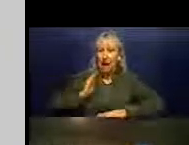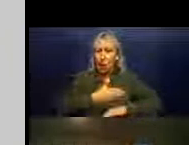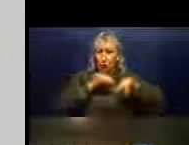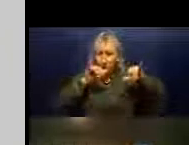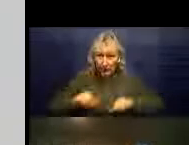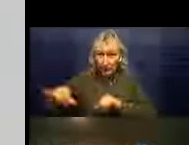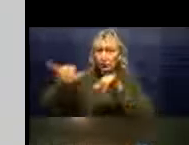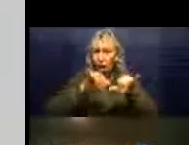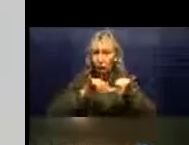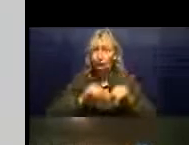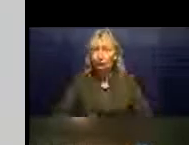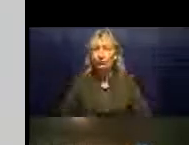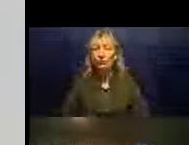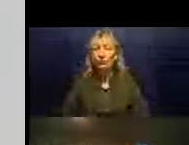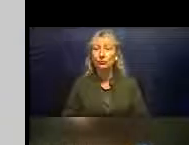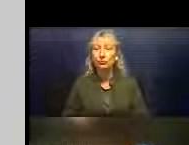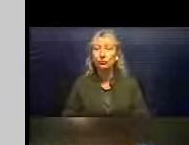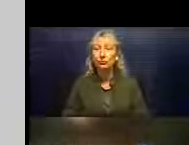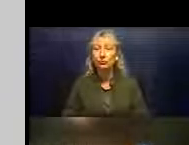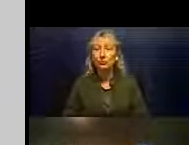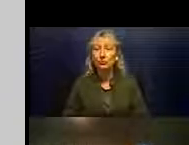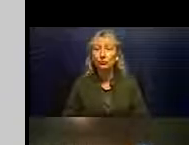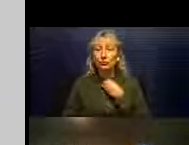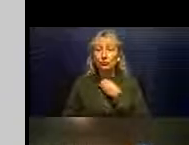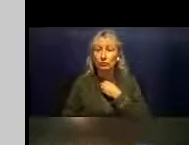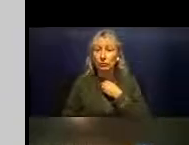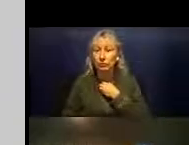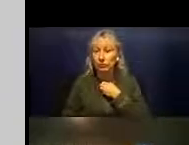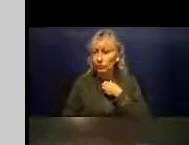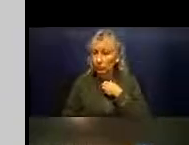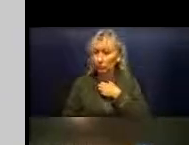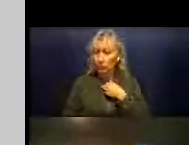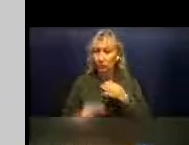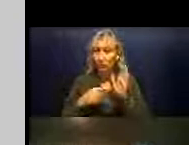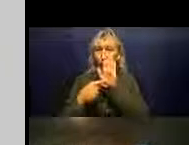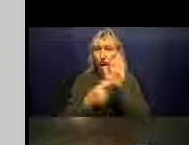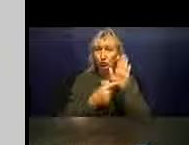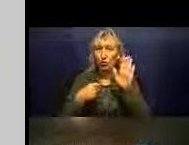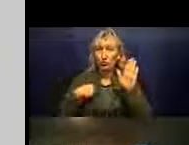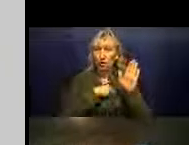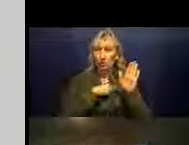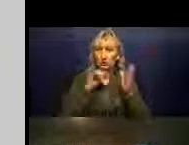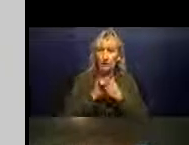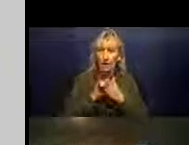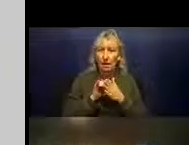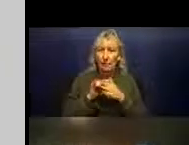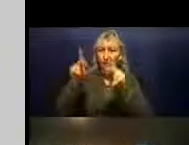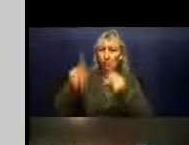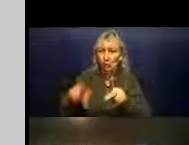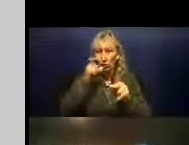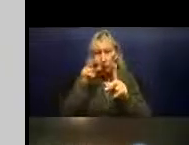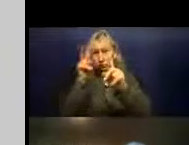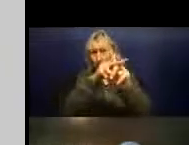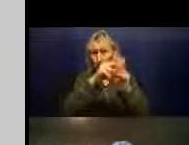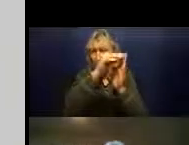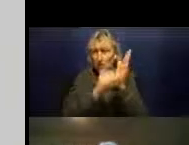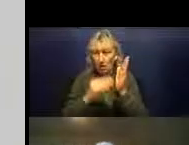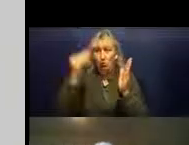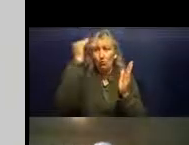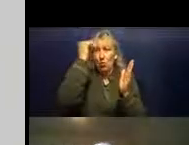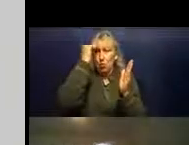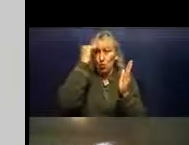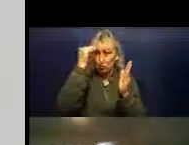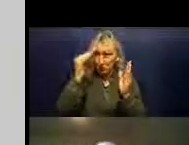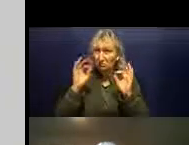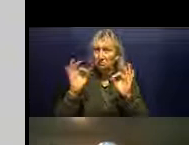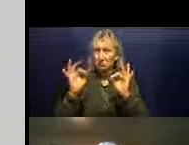The response has all the requirements, and demonstrates everything in a clear and concise manner.